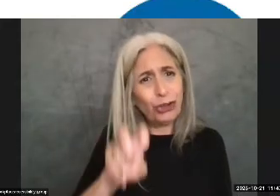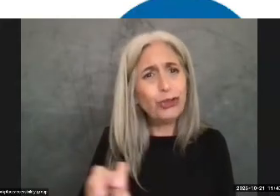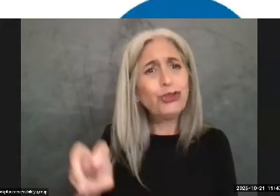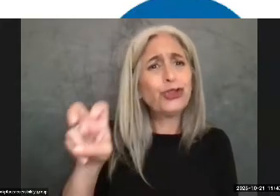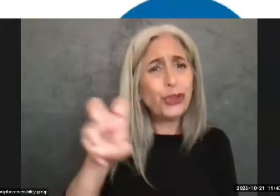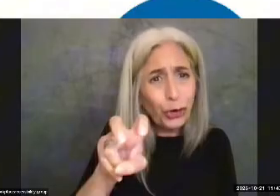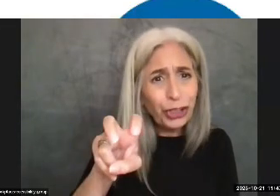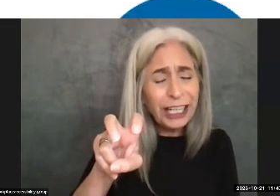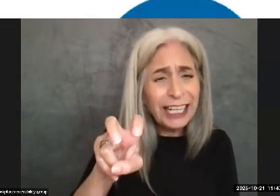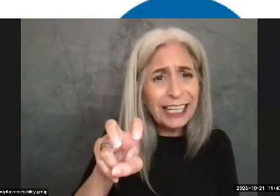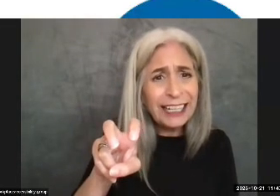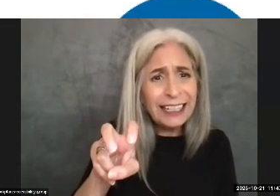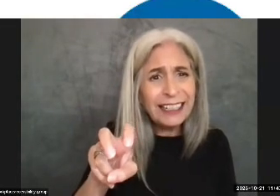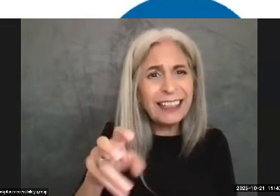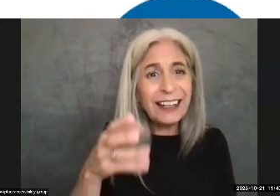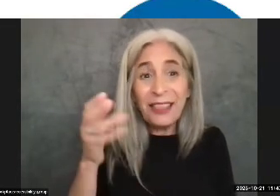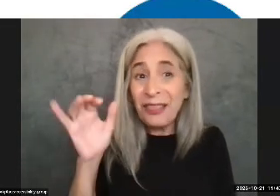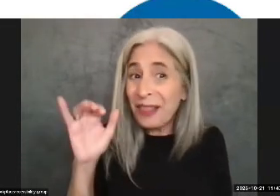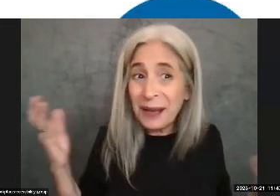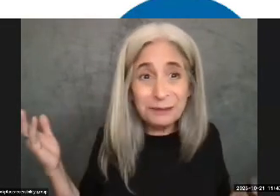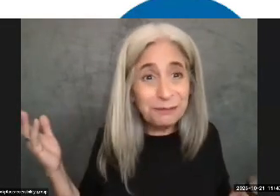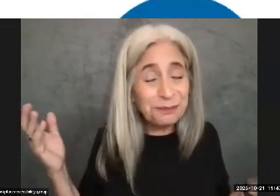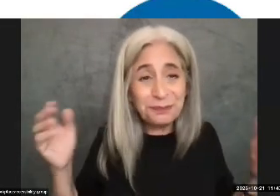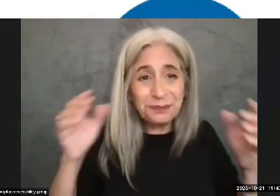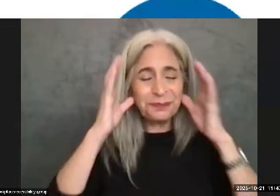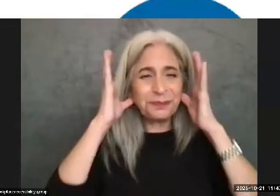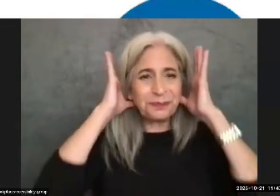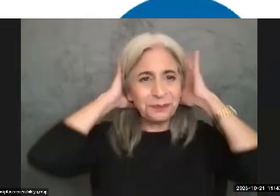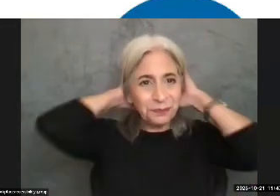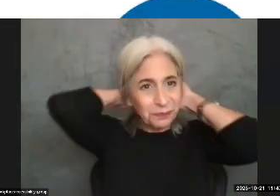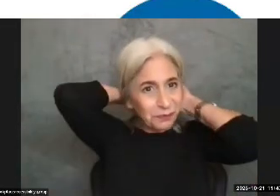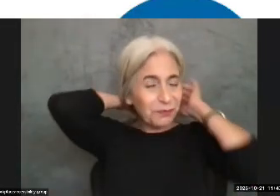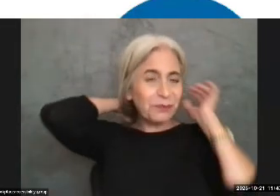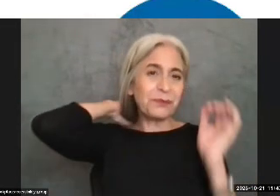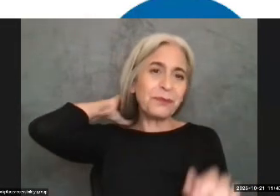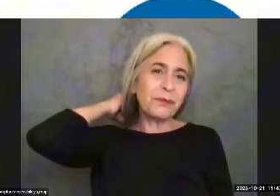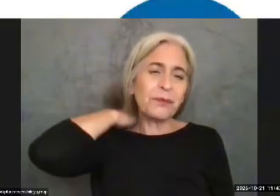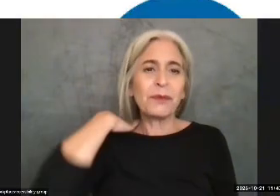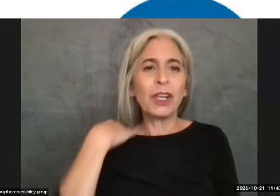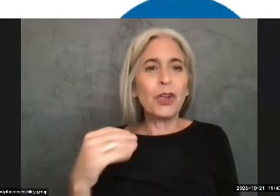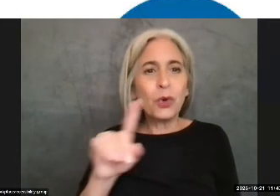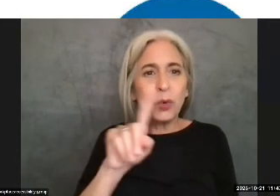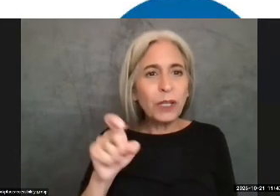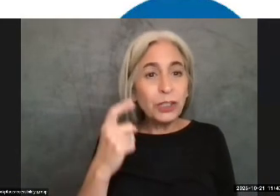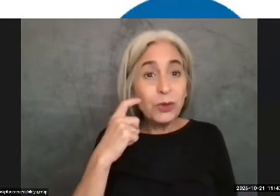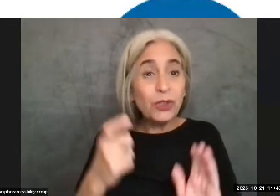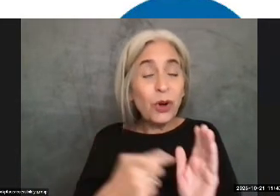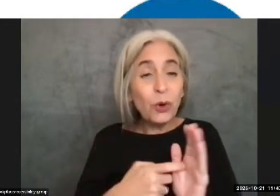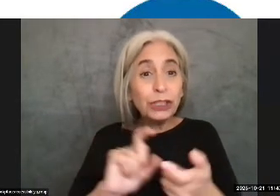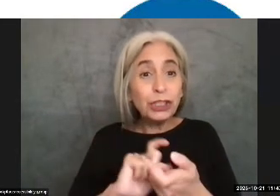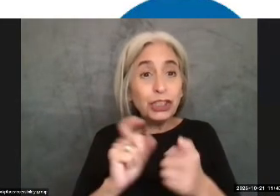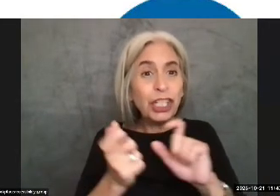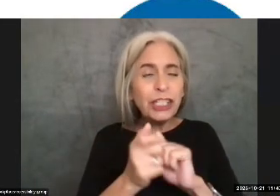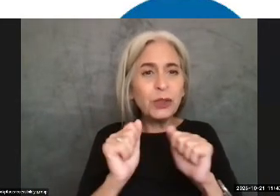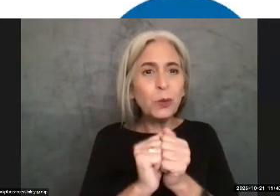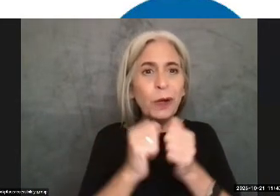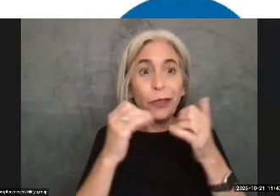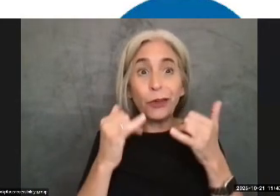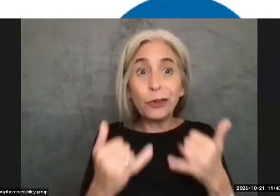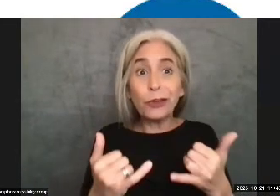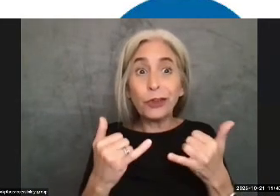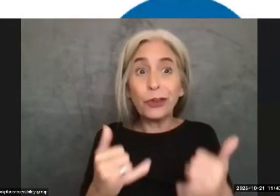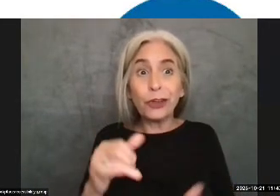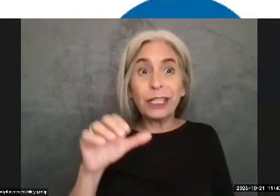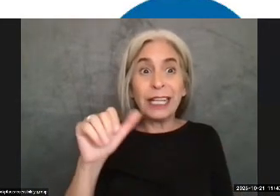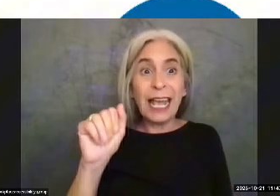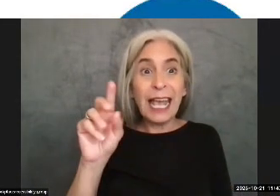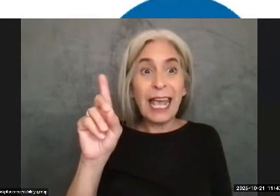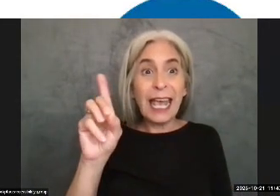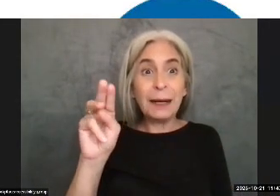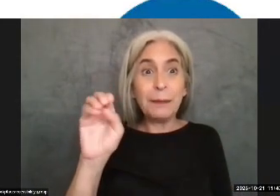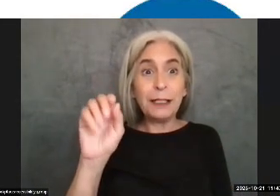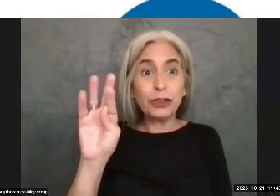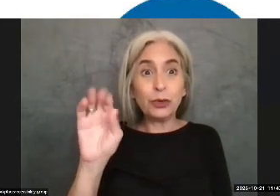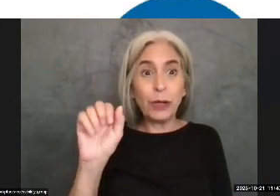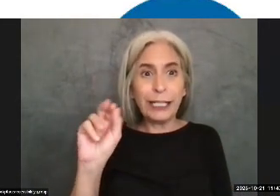Rachel Paul, IAAP: Oh, and it's a journey. I just see somebody chatted that as well. So, let's see, there's a question about, have you noticed any changes with the current administration?